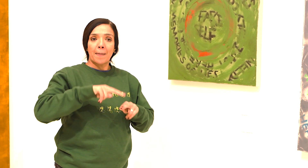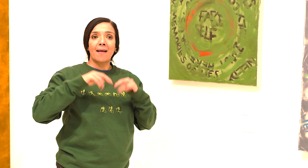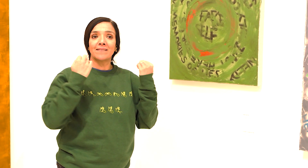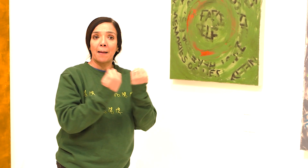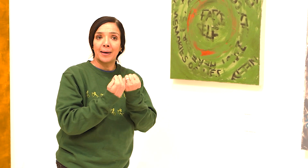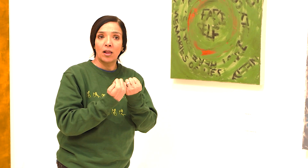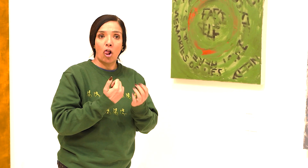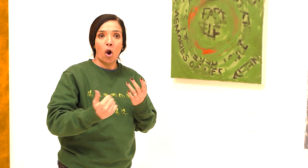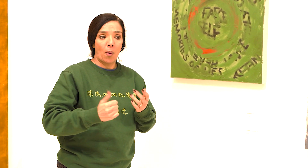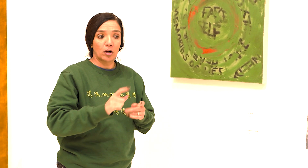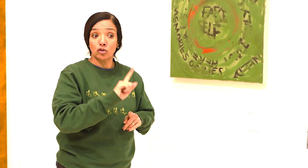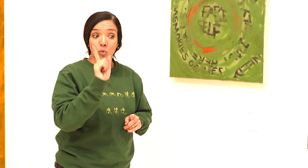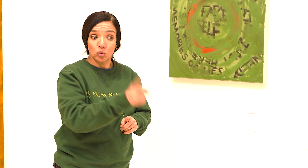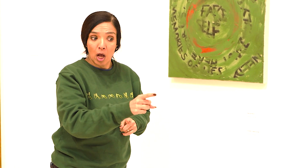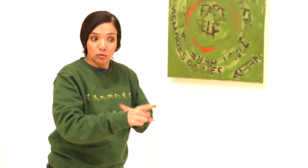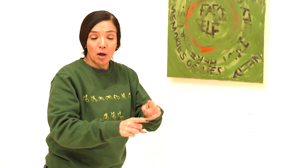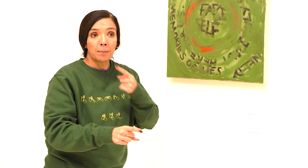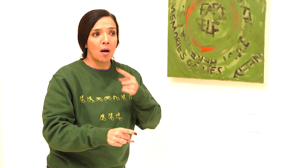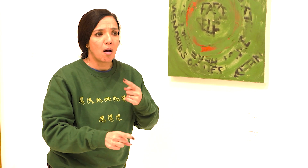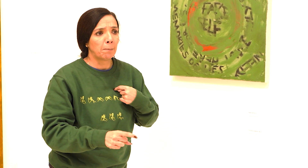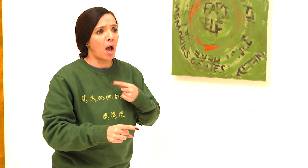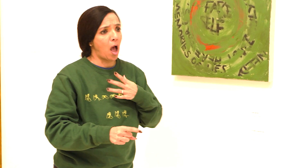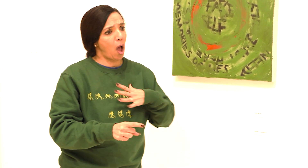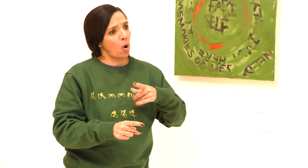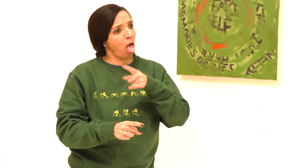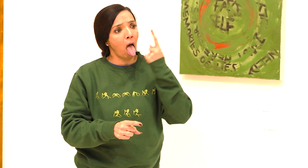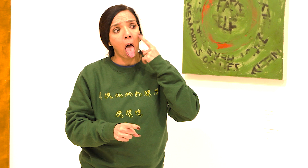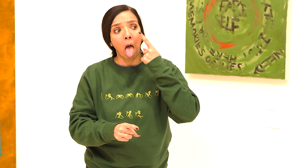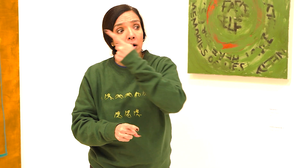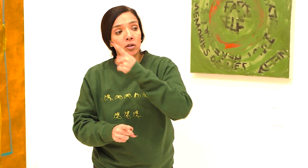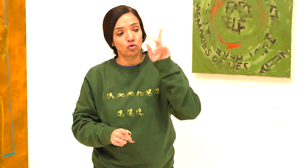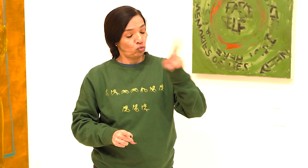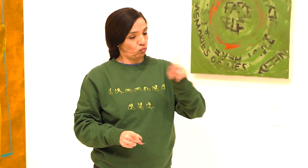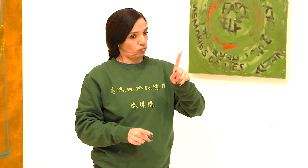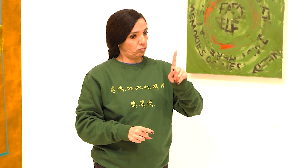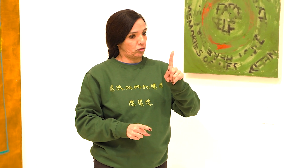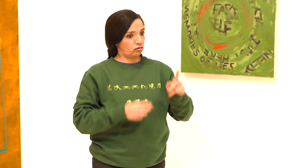because growing up within my family, I was told often, "Don't you dare." I'd say, "But I want to go and have a look at something over there."